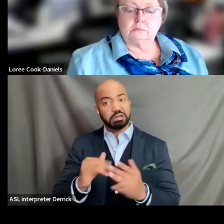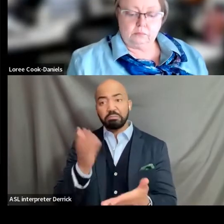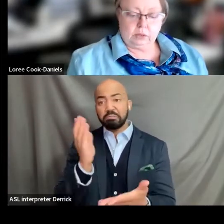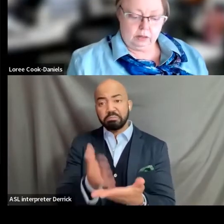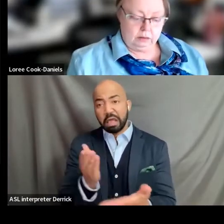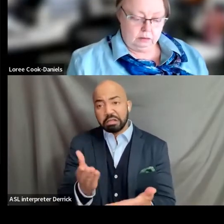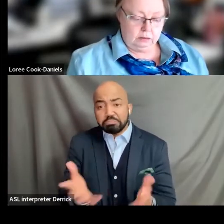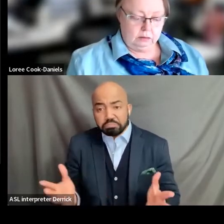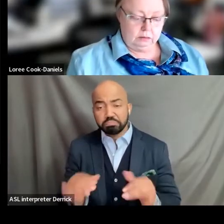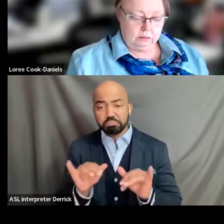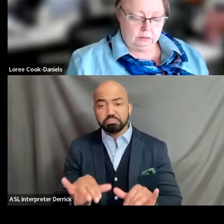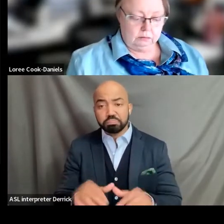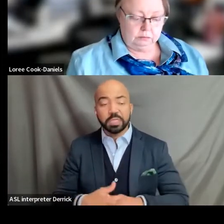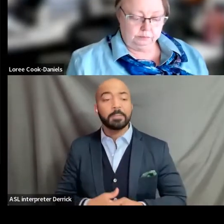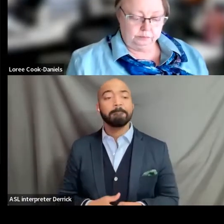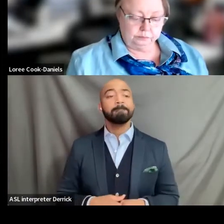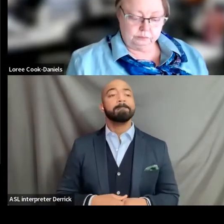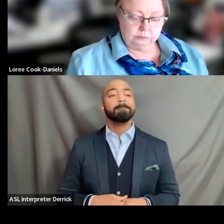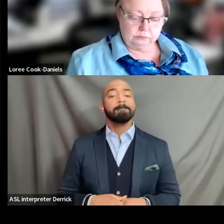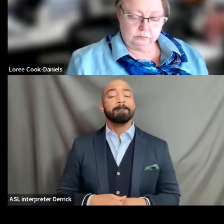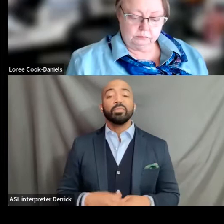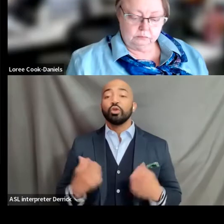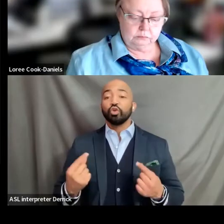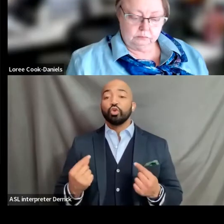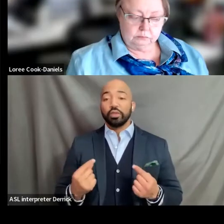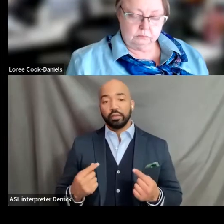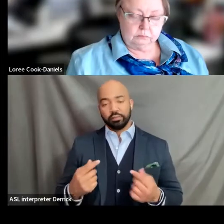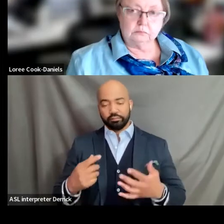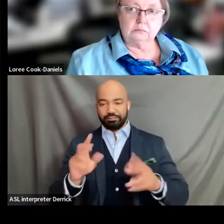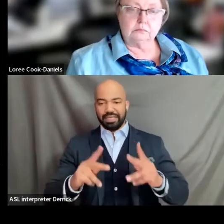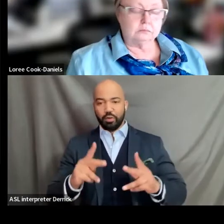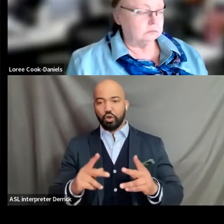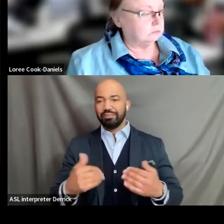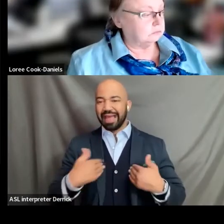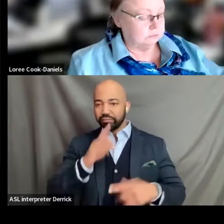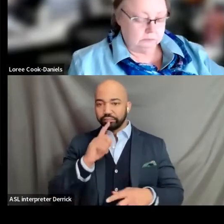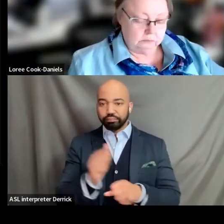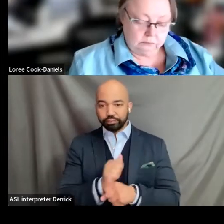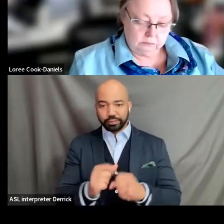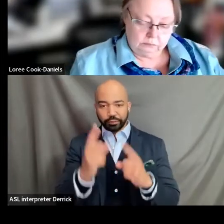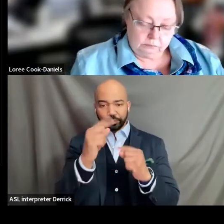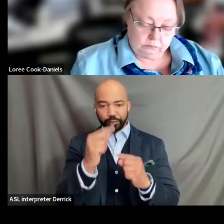We've looked at how many people checked the boxes, literally checked the boxes of intimate partner violence,